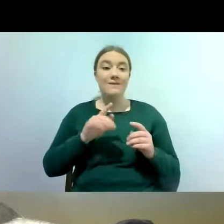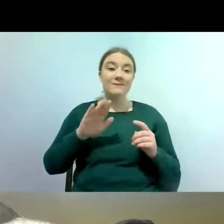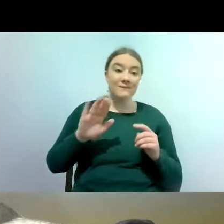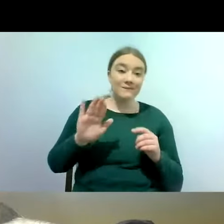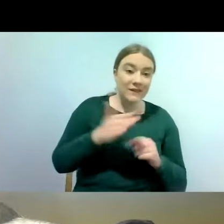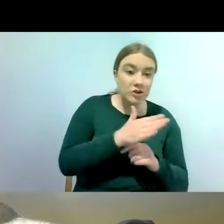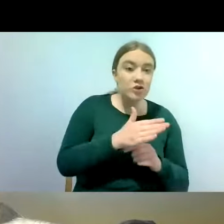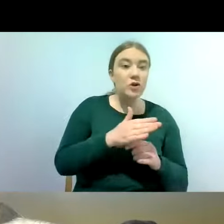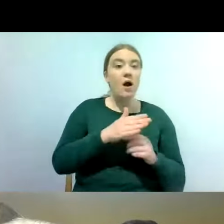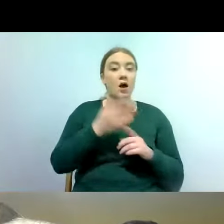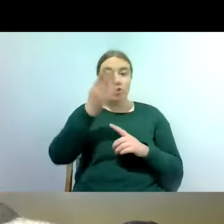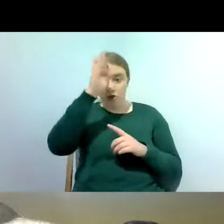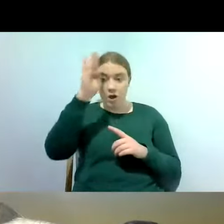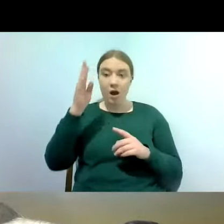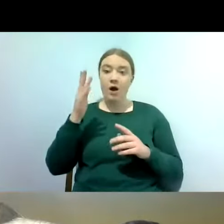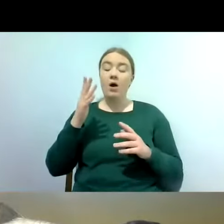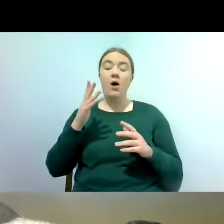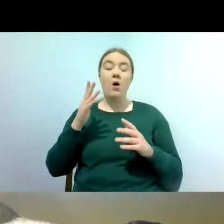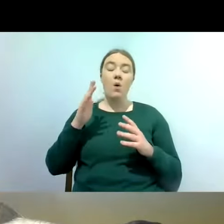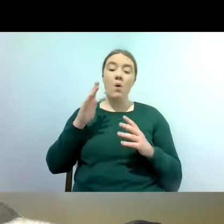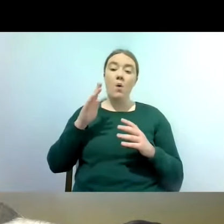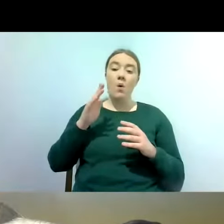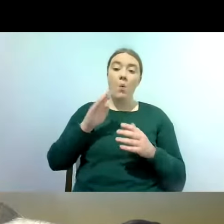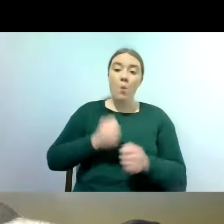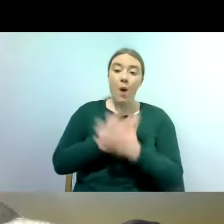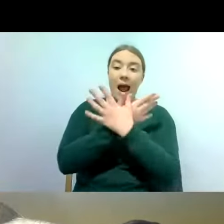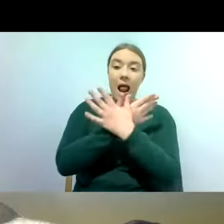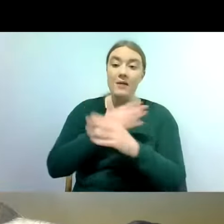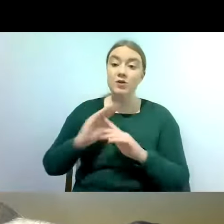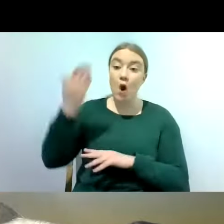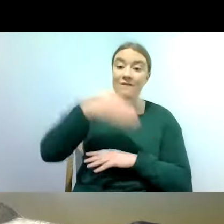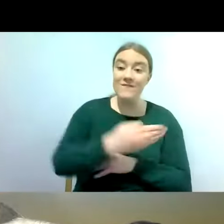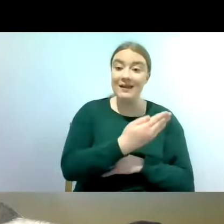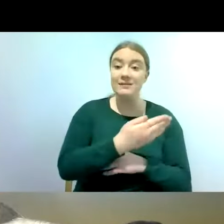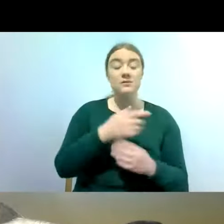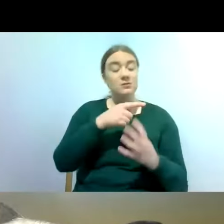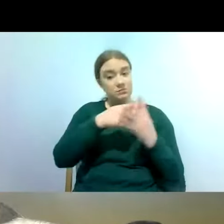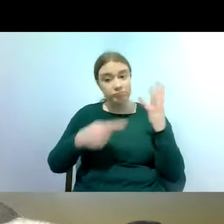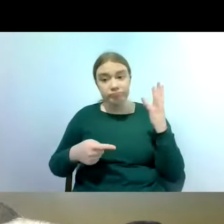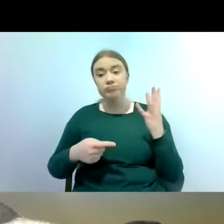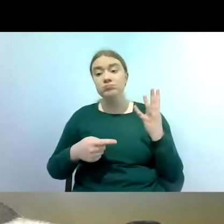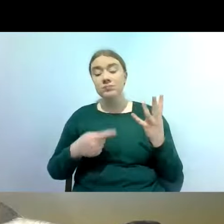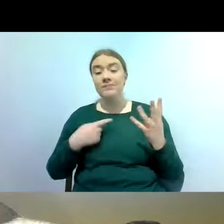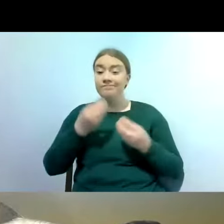and like shad they enter rivers to spawn in spring but unlike shad they do not display homing